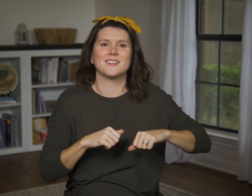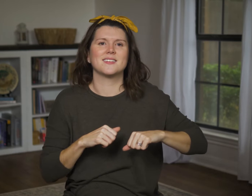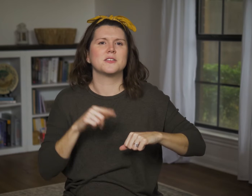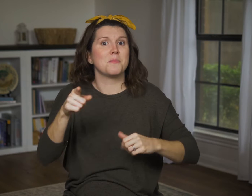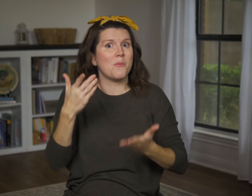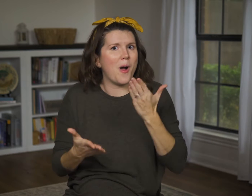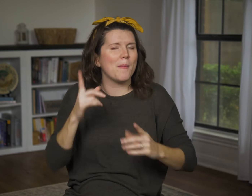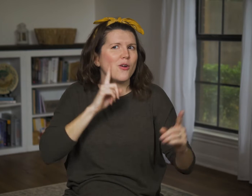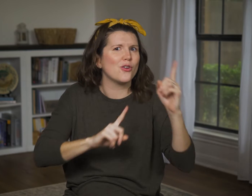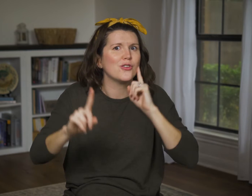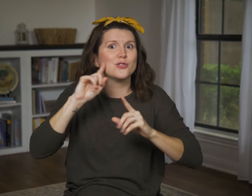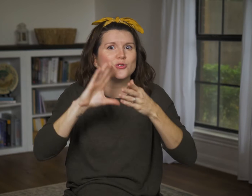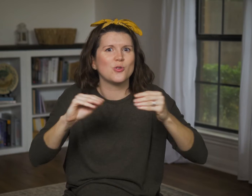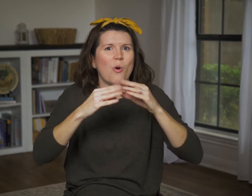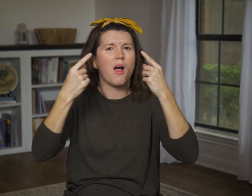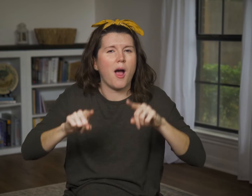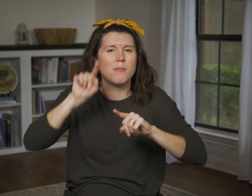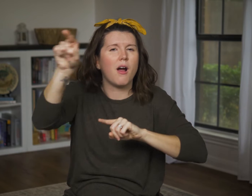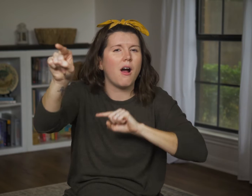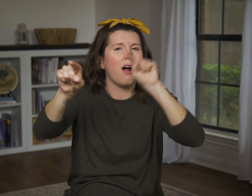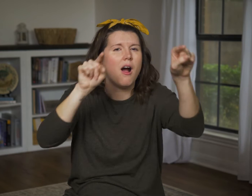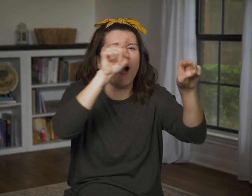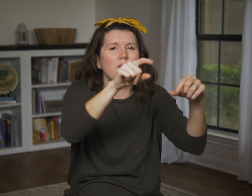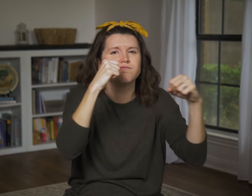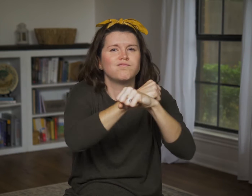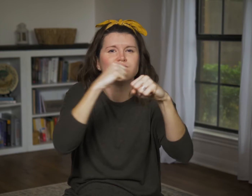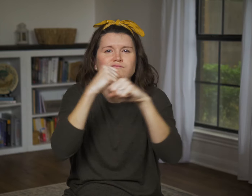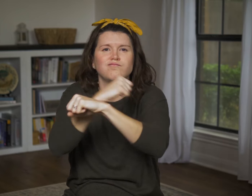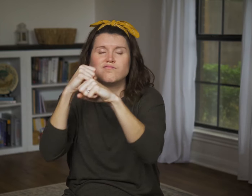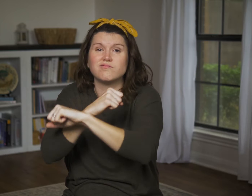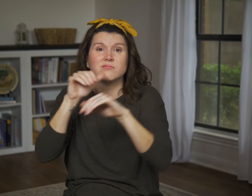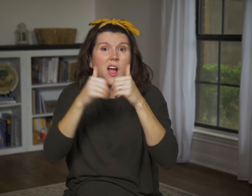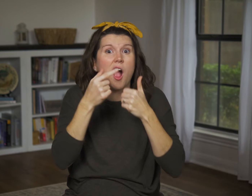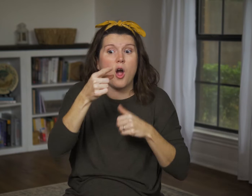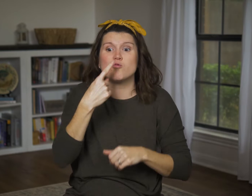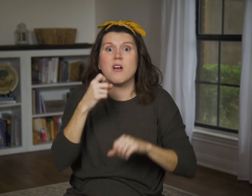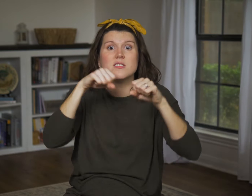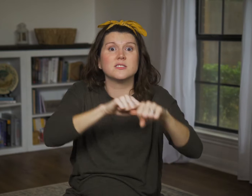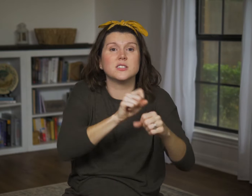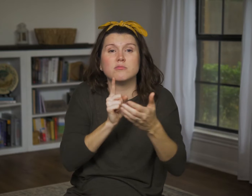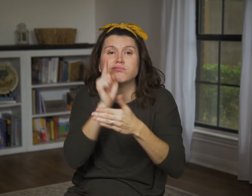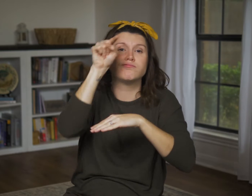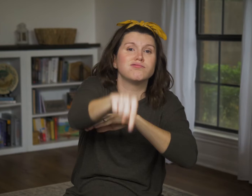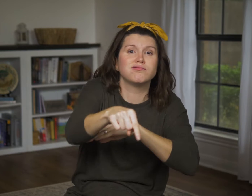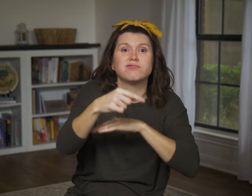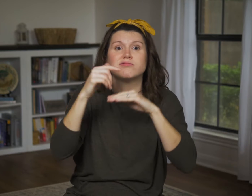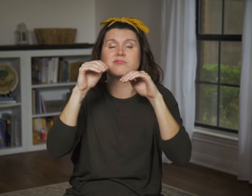She’s heard stories of what He did hundreds of miles away, 40 years earlier how He led them across the Red Sea on dry land.